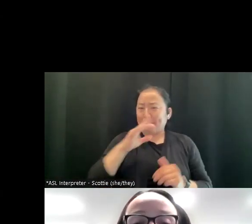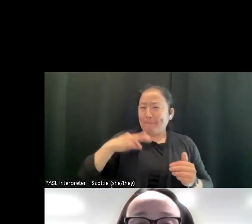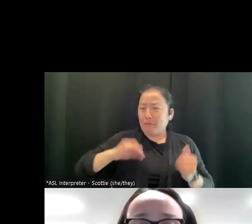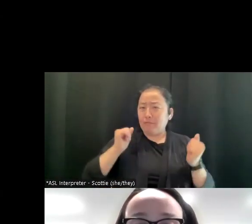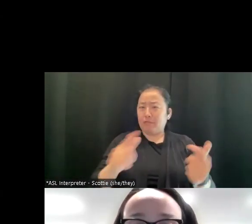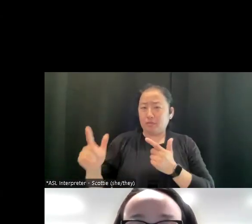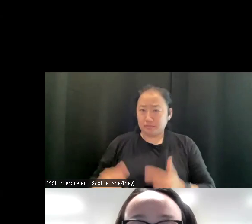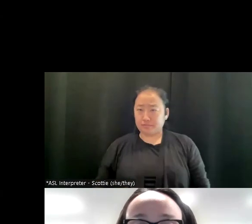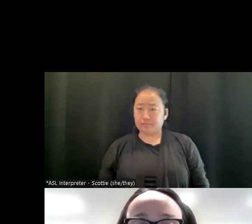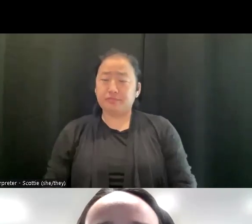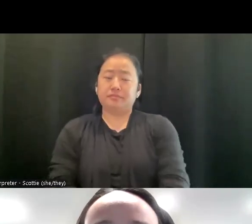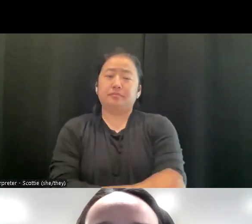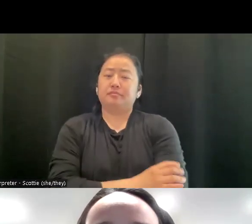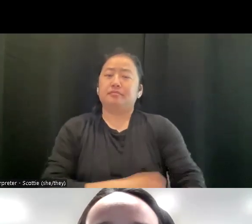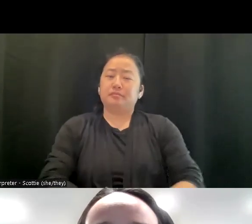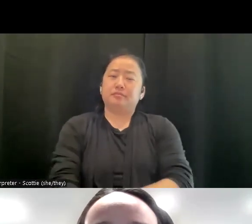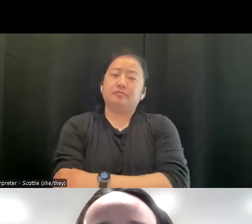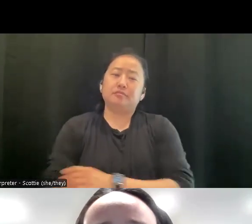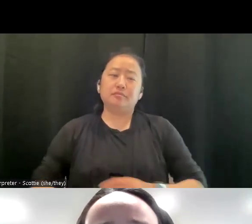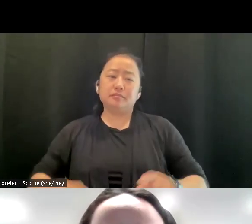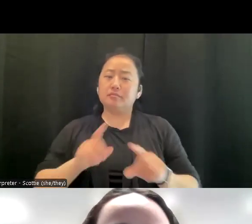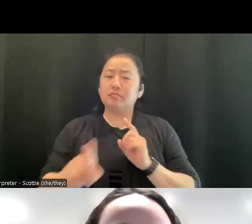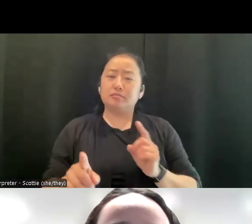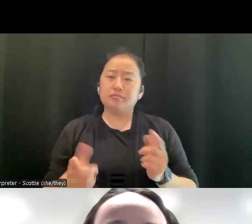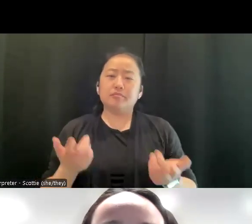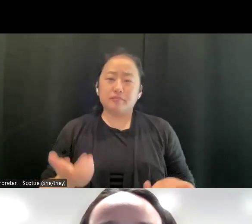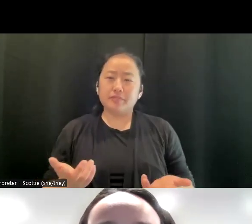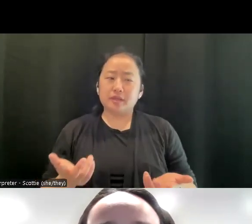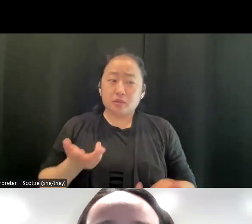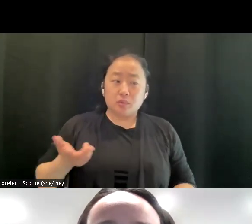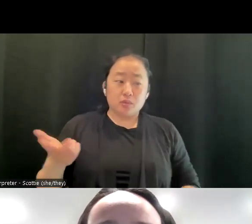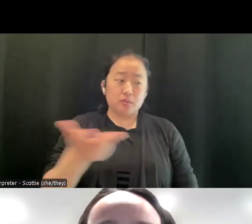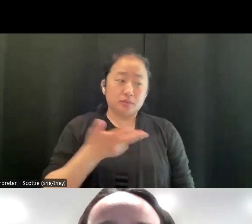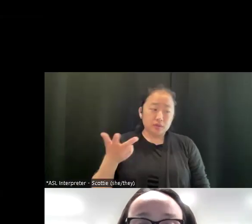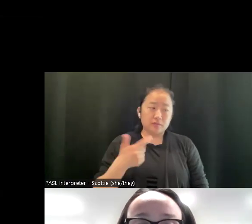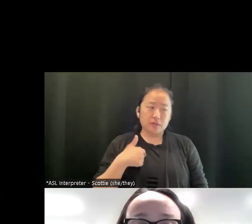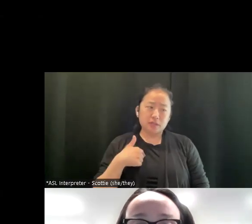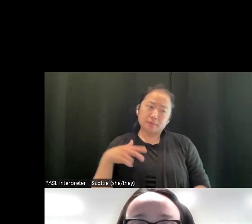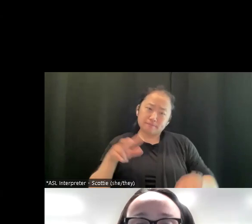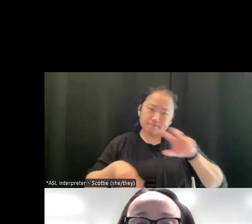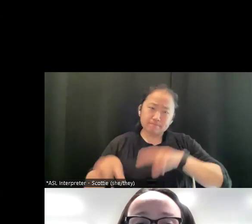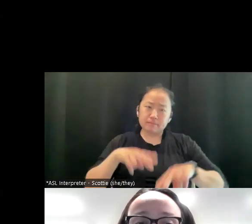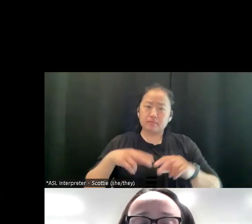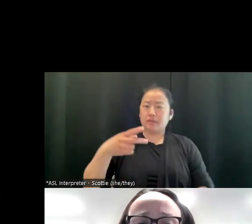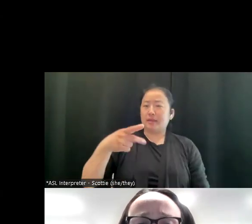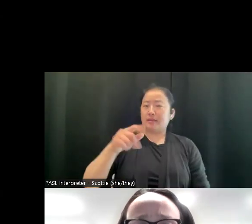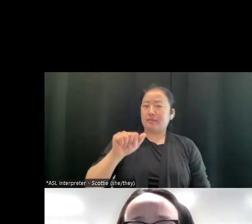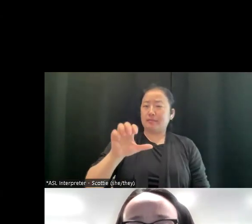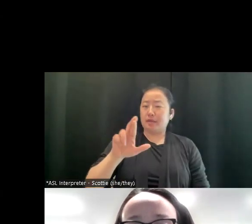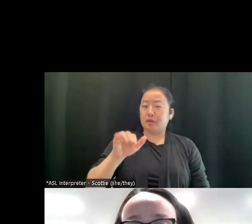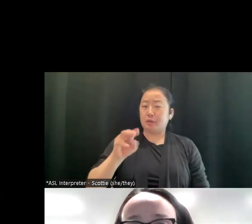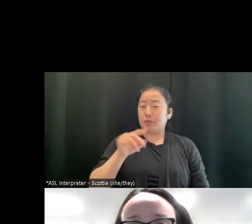But one thing that us three kind of were looking at with PACR IM was recreation sports and leisure